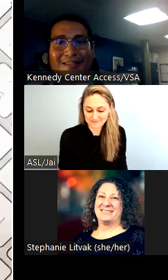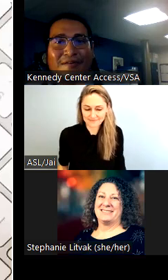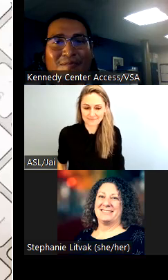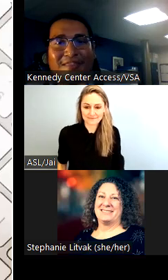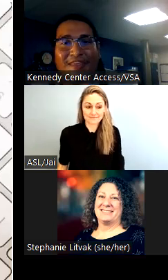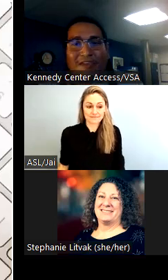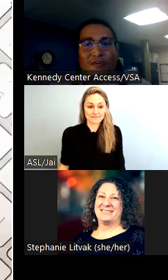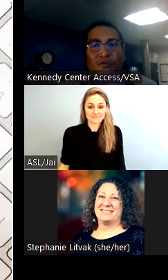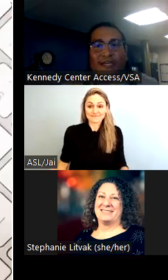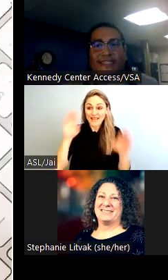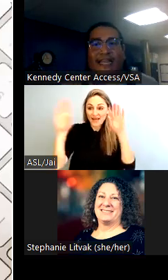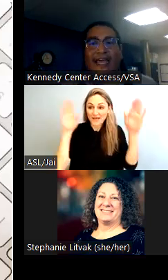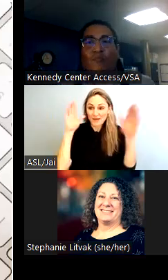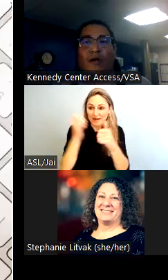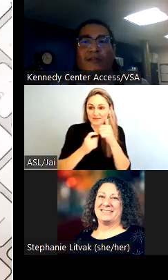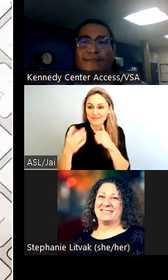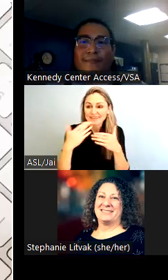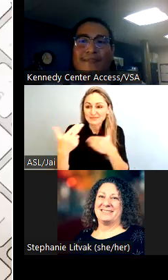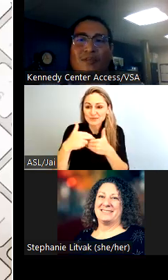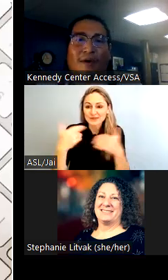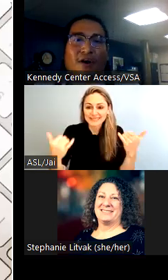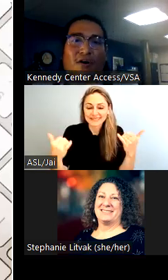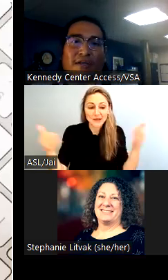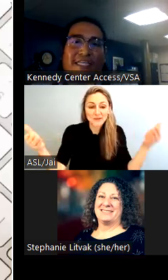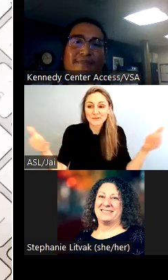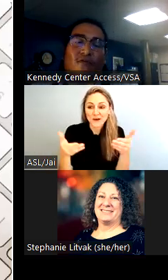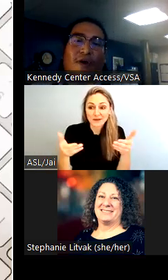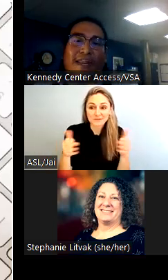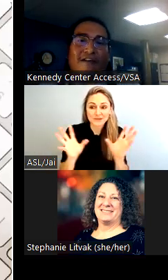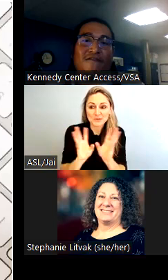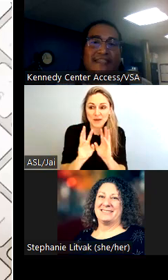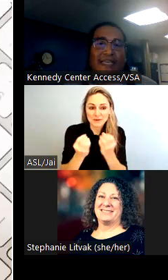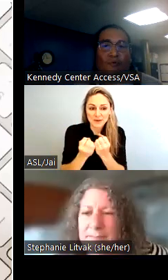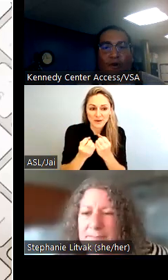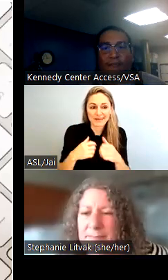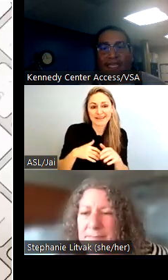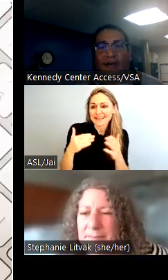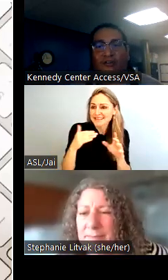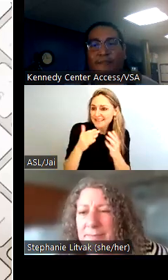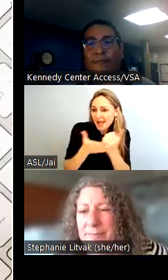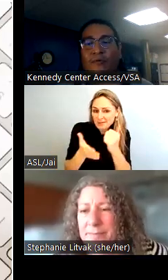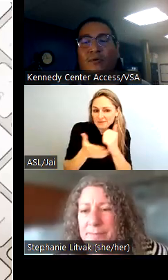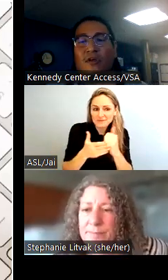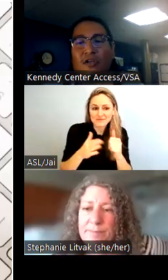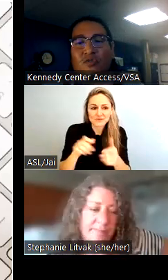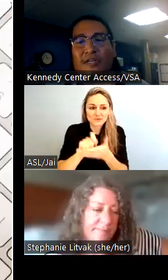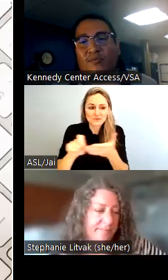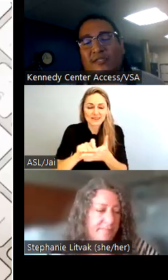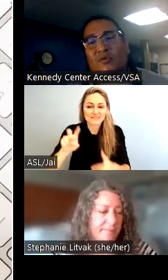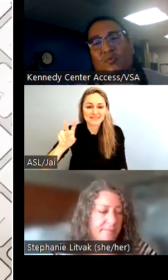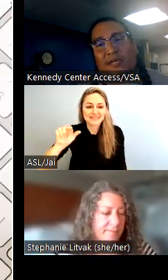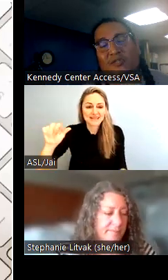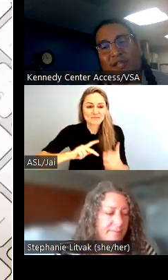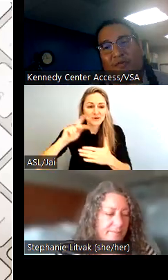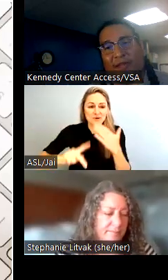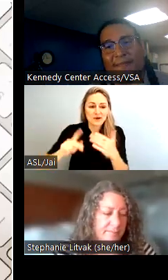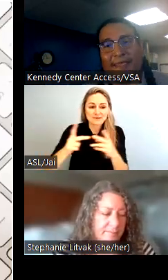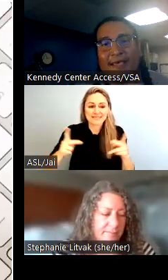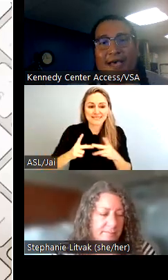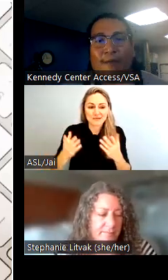Welcome to the webinar on Tips for Writing 2022-23.